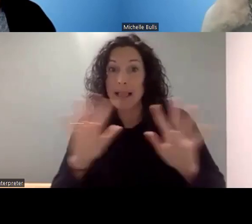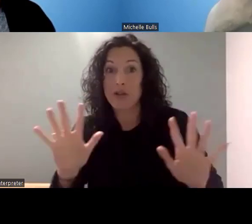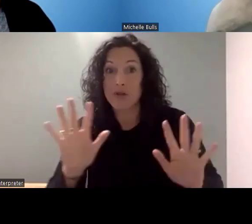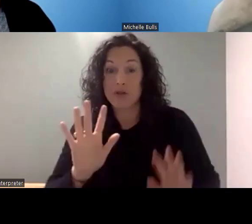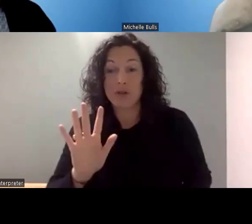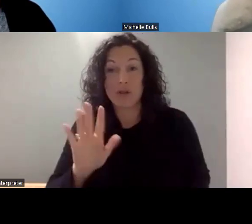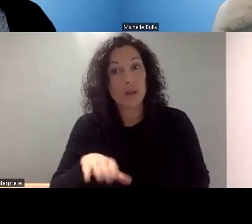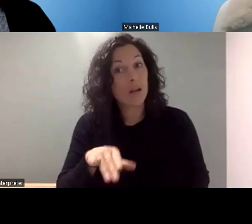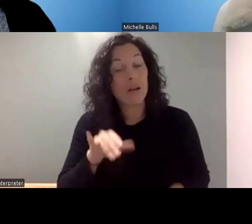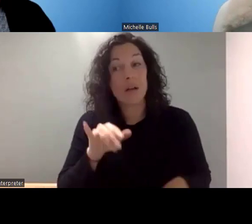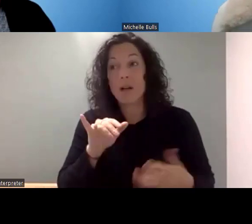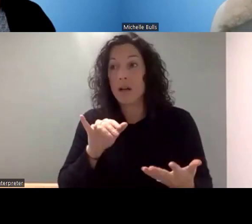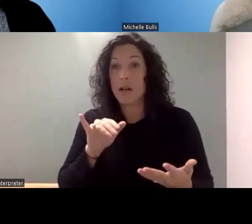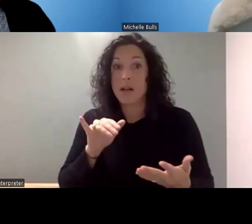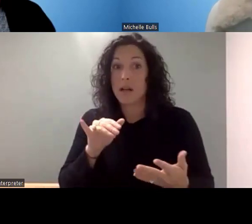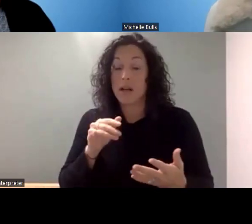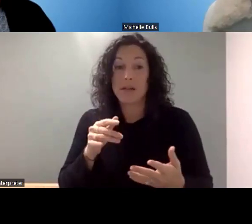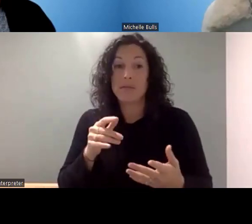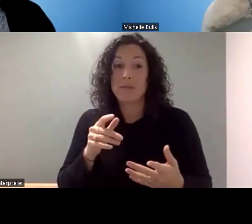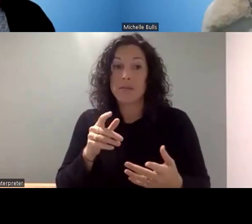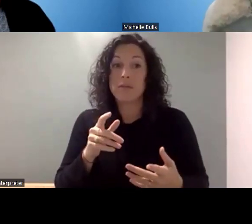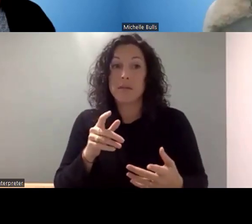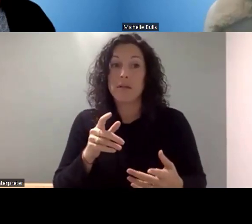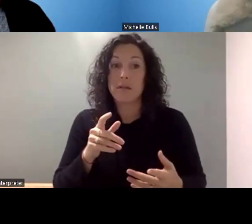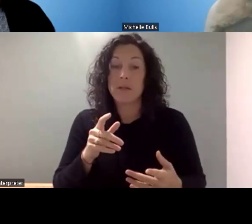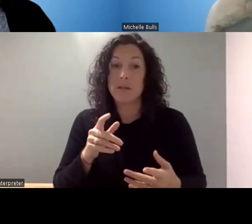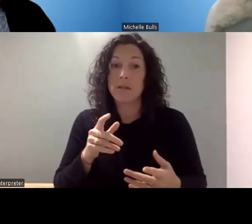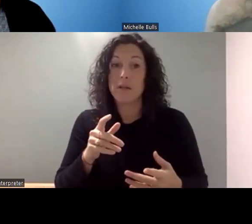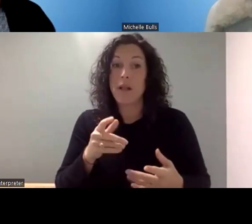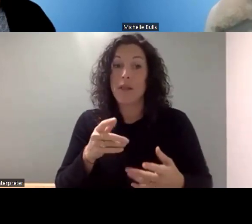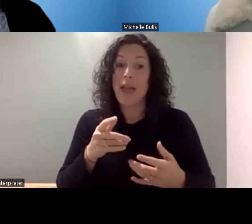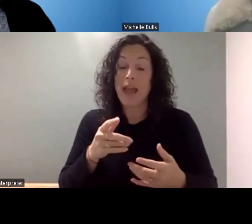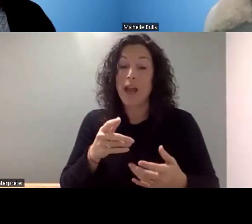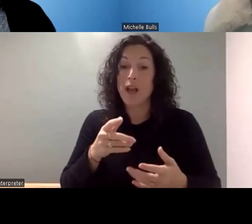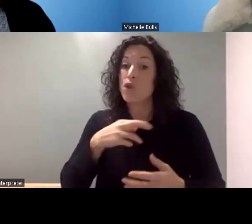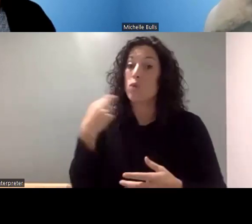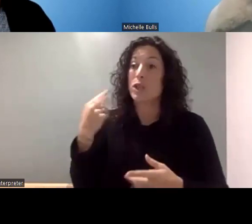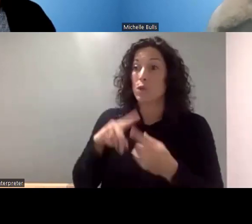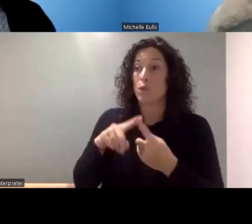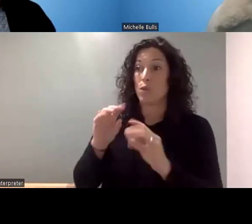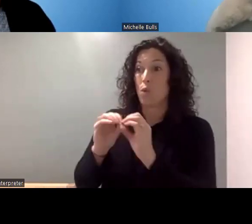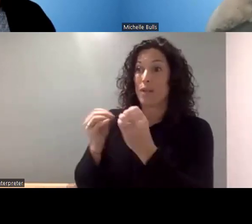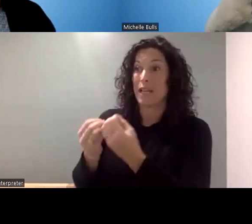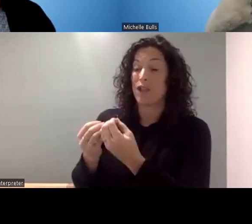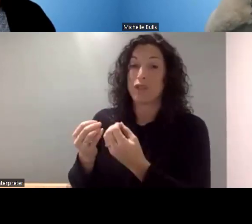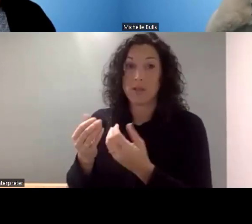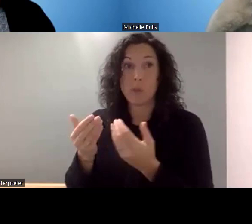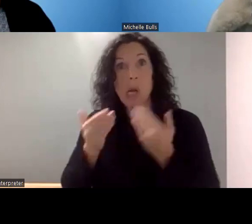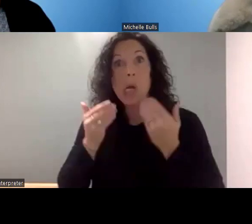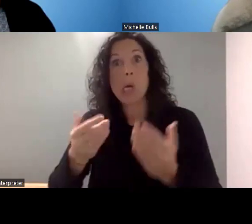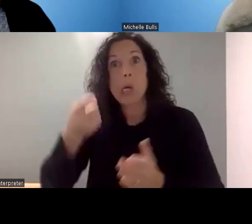award cost is the risk to the organization, and we want to be very careful about that.